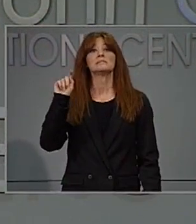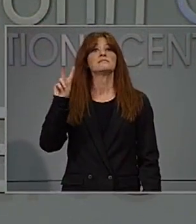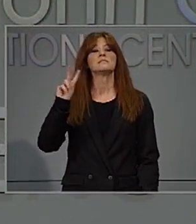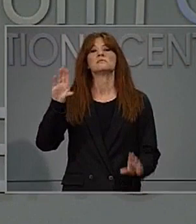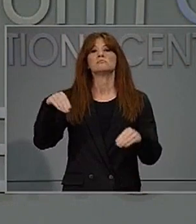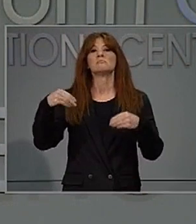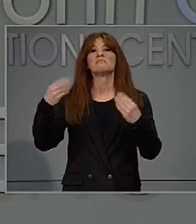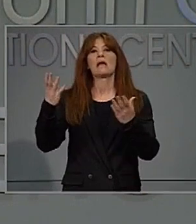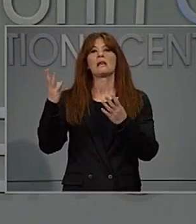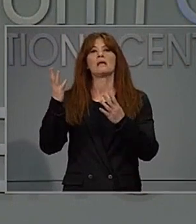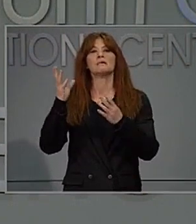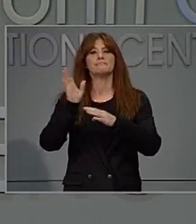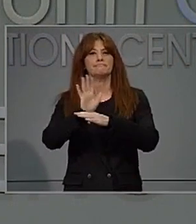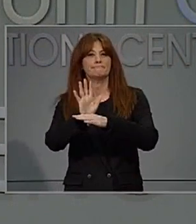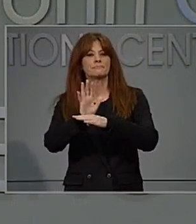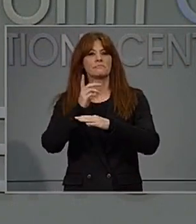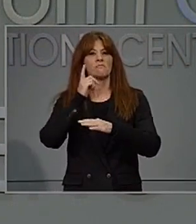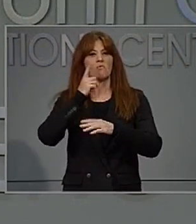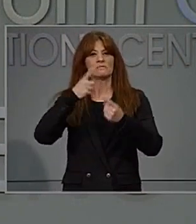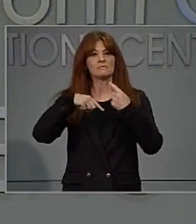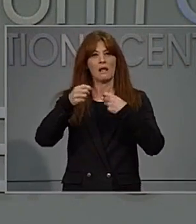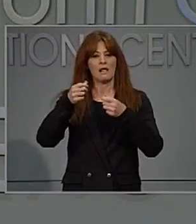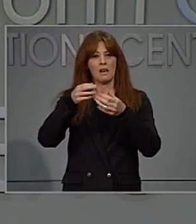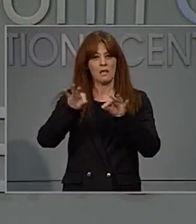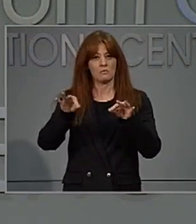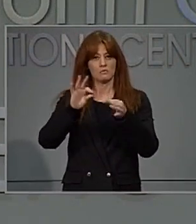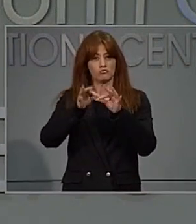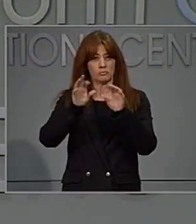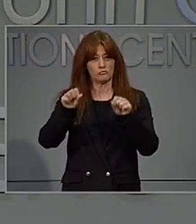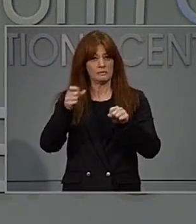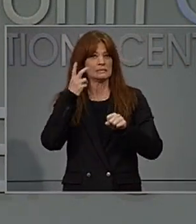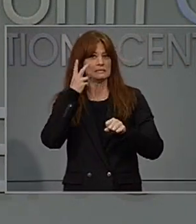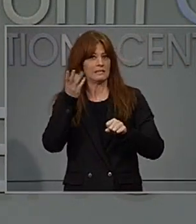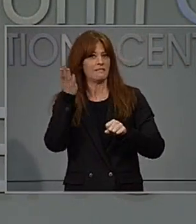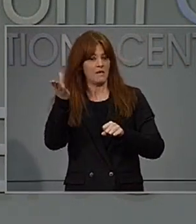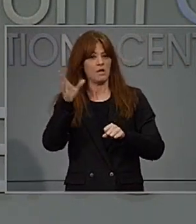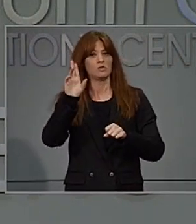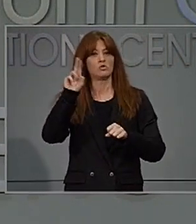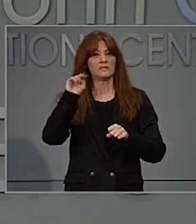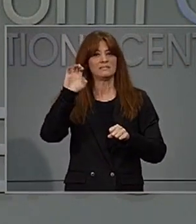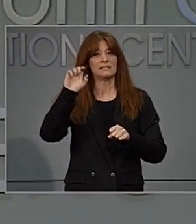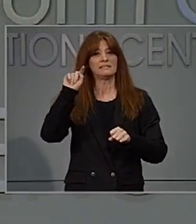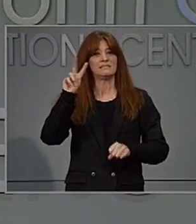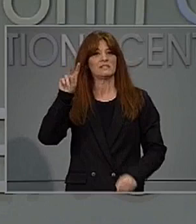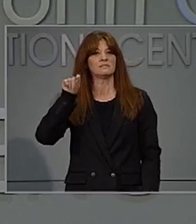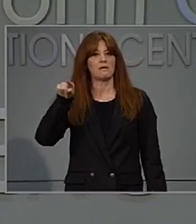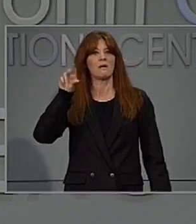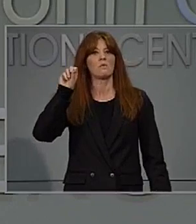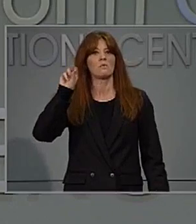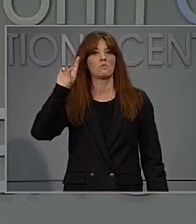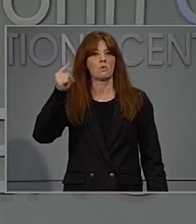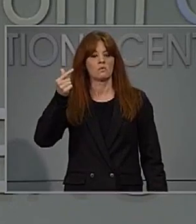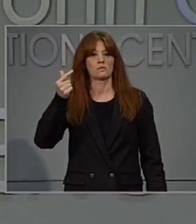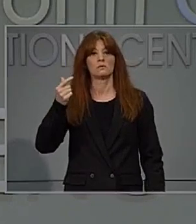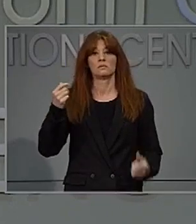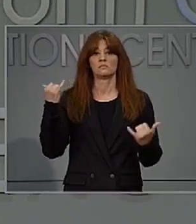BE OKAY, ESSENTIALLY GOING TO SHOP AT THESE BUSINESSES LIKE THESE. WEARING MASKS WOULD BE ENCOURAGED IN PUBLIC. THE GOVERNOR IS SPEAKING IN RALEIGH. LET'S GO THERE NOW AND HEAR EXACTLY WHAT HE HAS TO SAY.